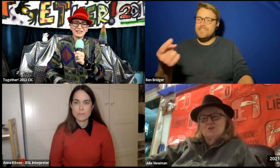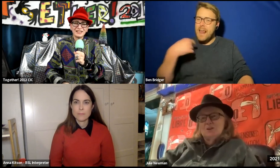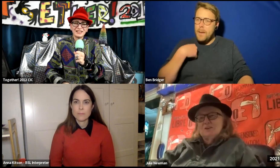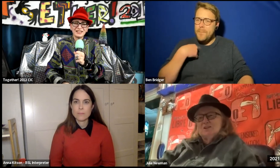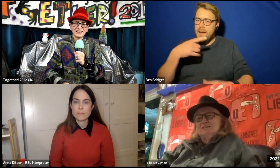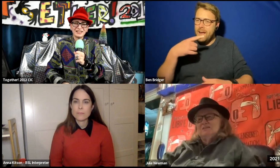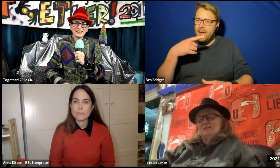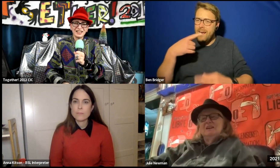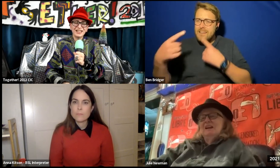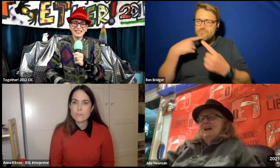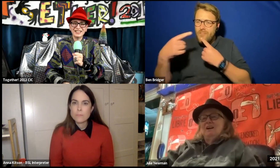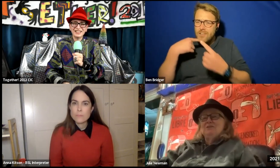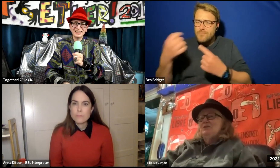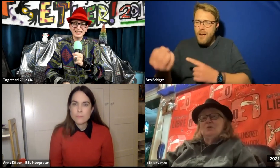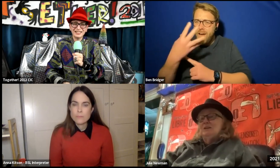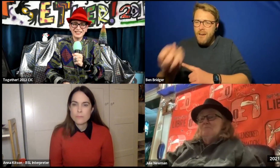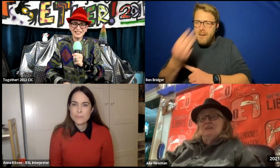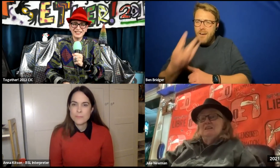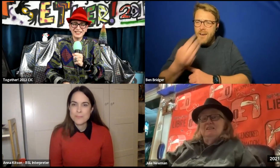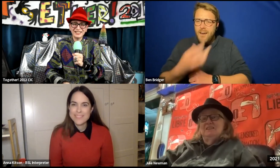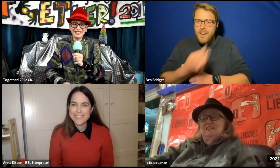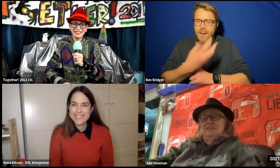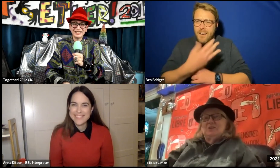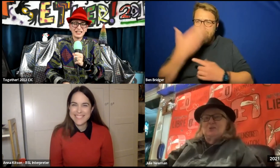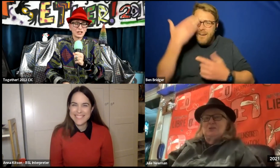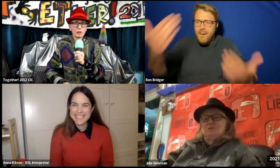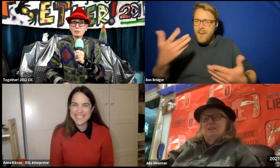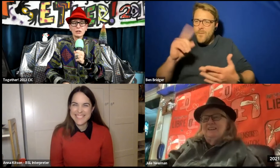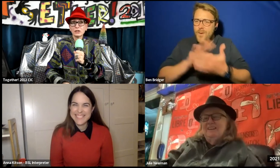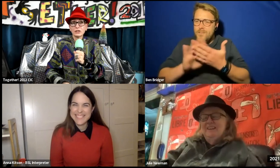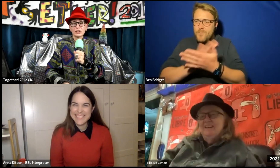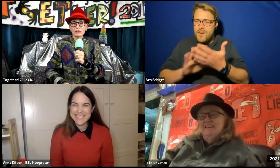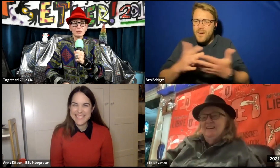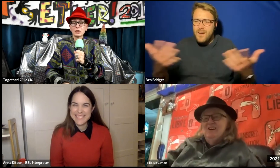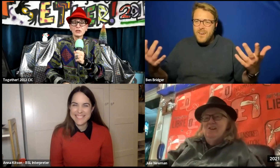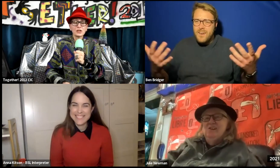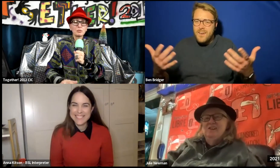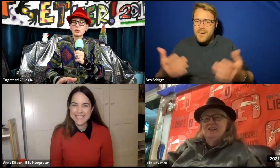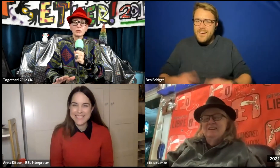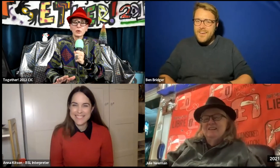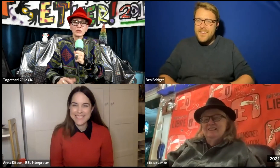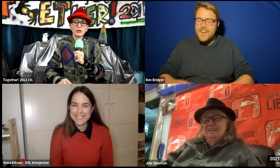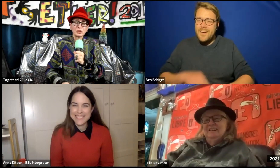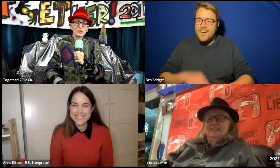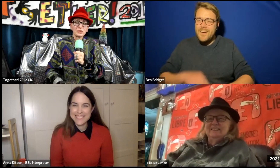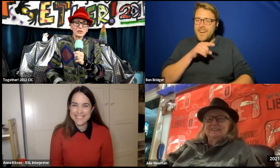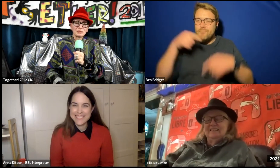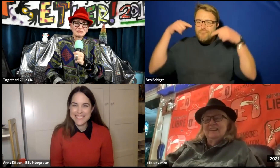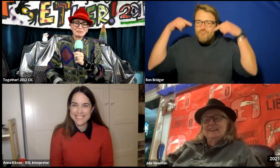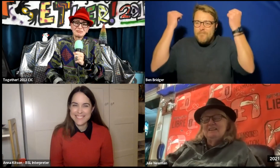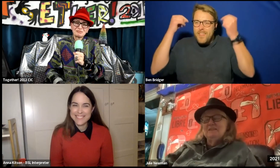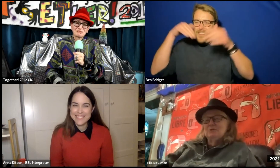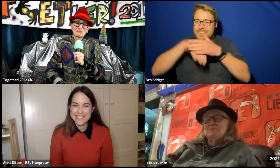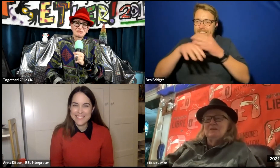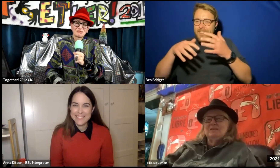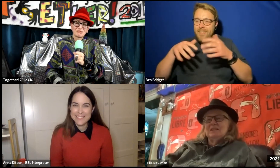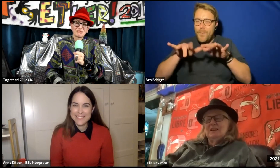instructions, I don't know what it means! Gremlins, Gremlins, no point in worrying about it. It is the Gremlins and